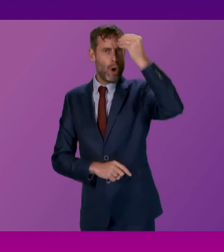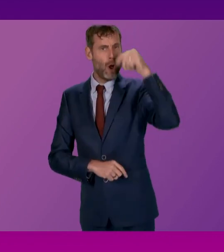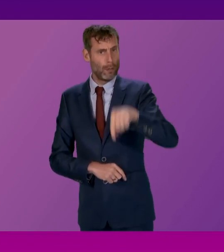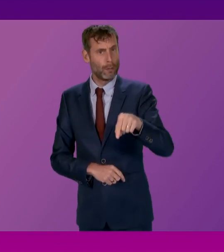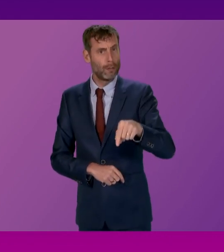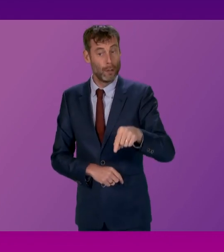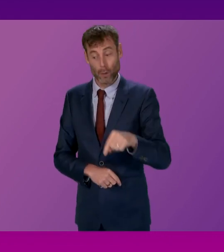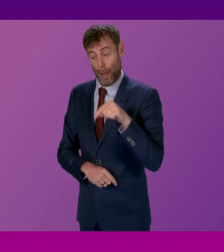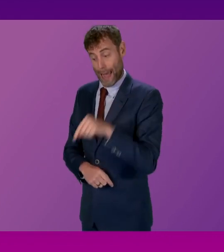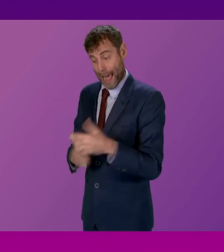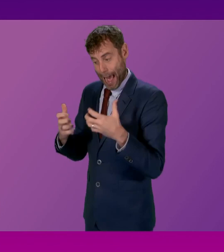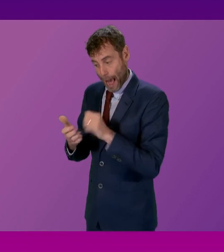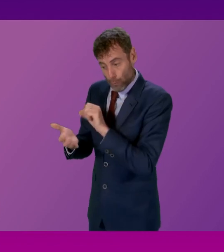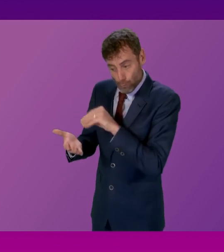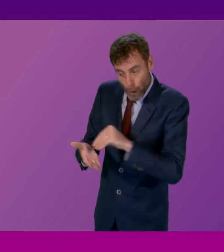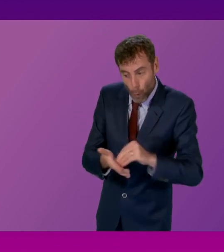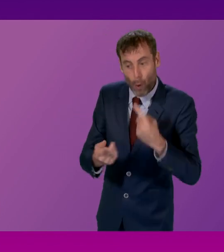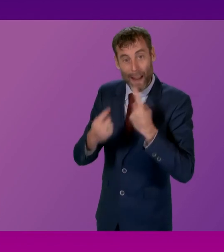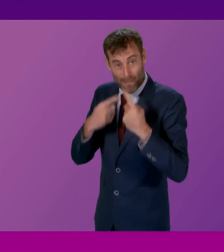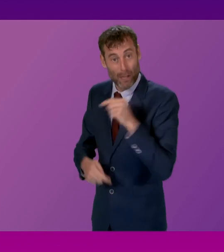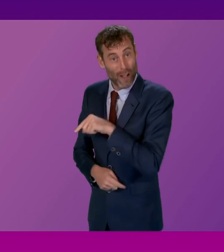discharge of patients, and we will fully co-operate with that.